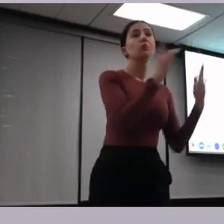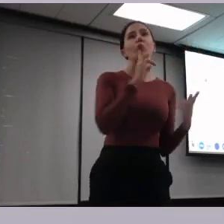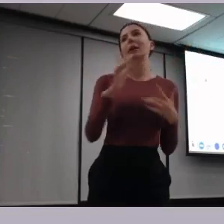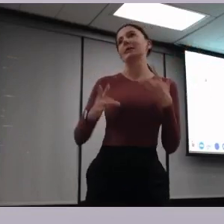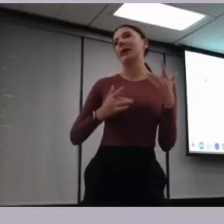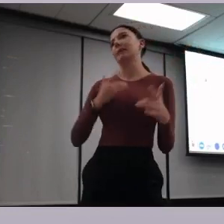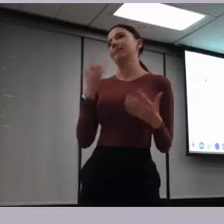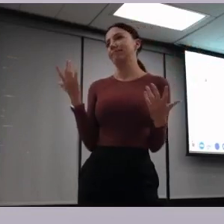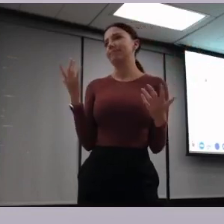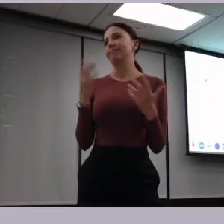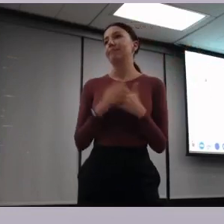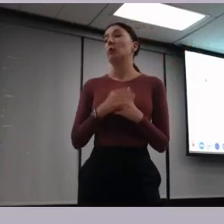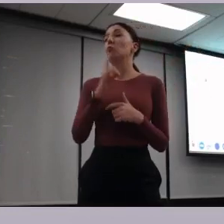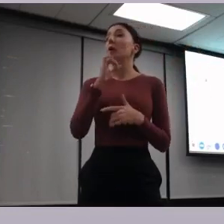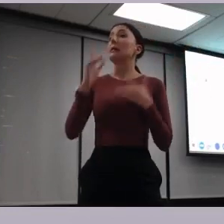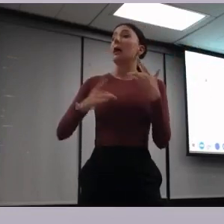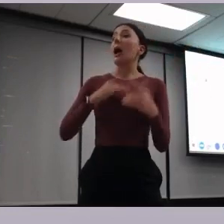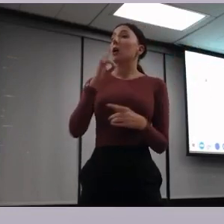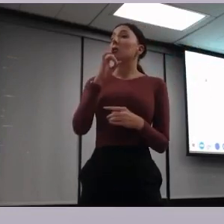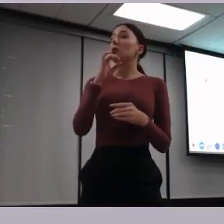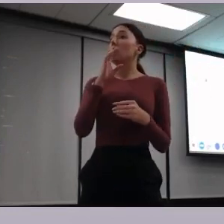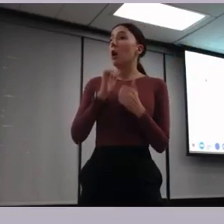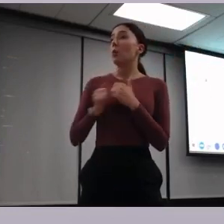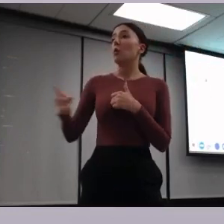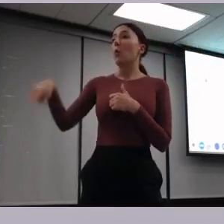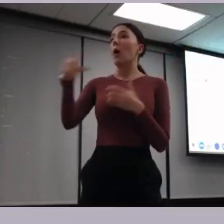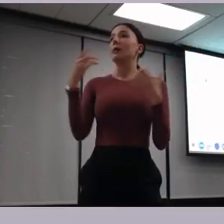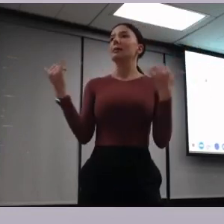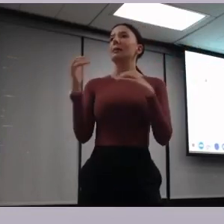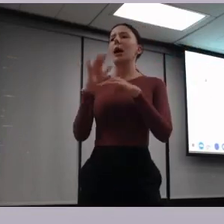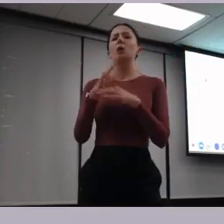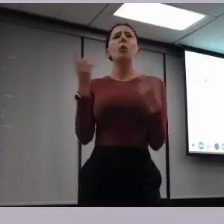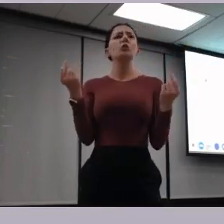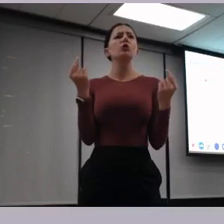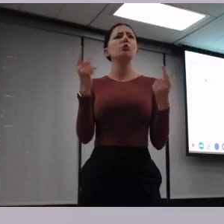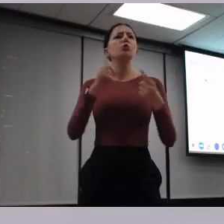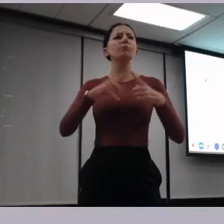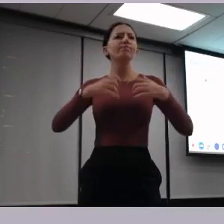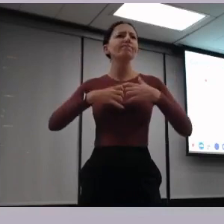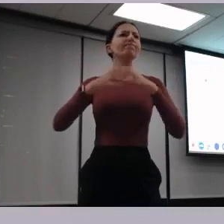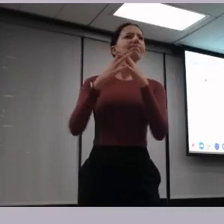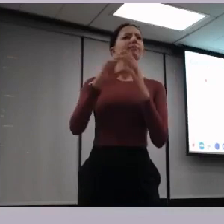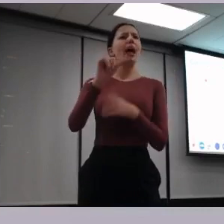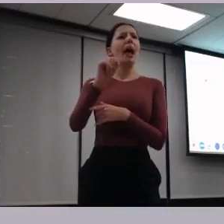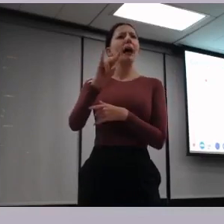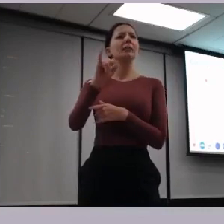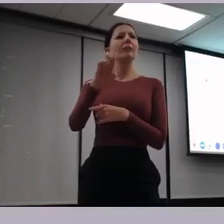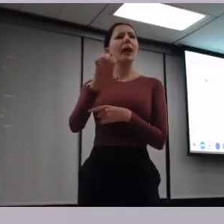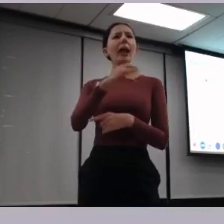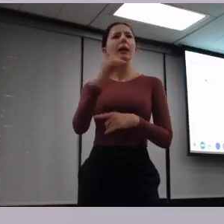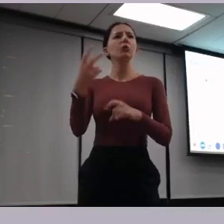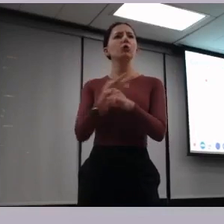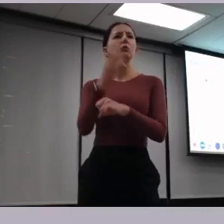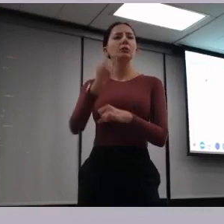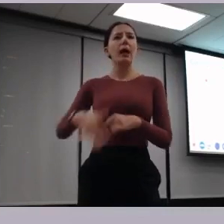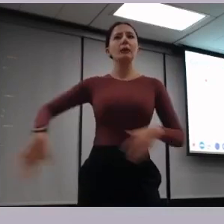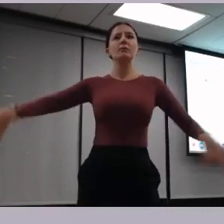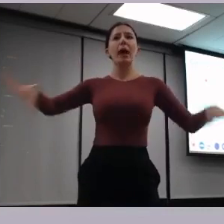to talk to you tonight about what to do about activating that space. As you know, this structure is 100 years old and removing an embankment